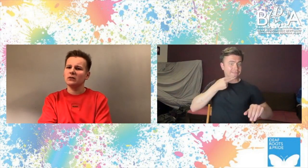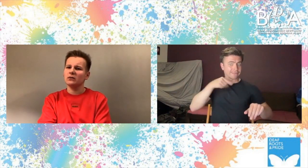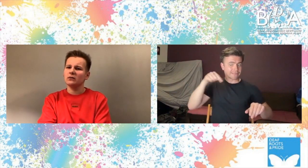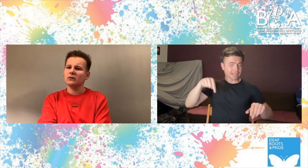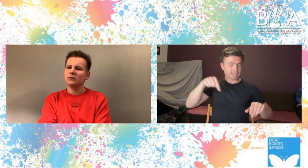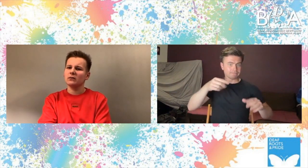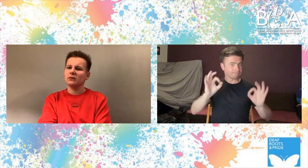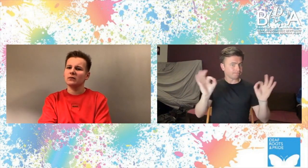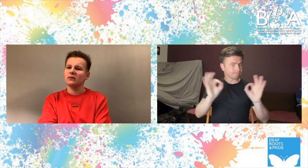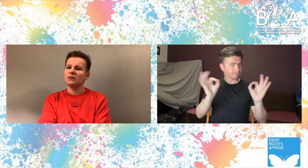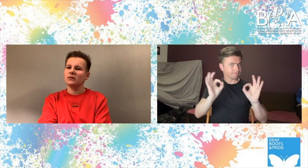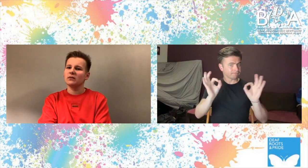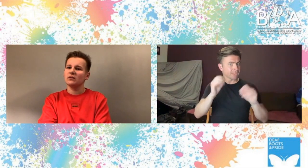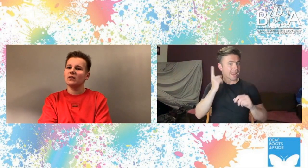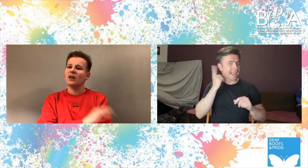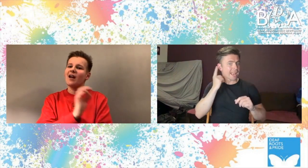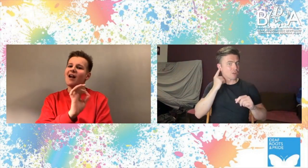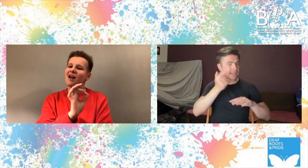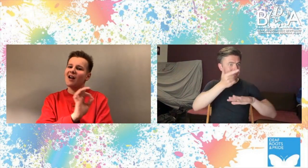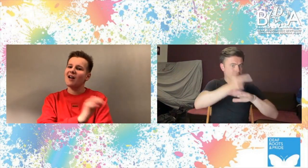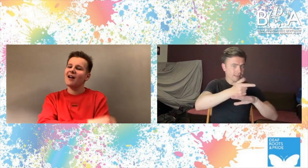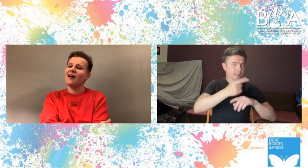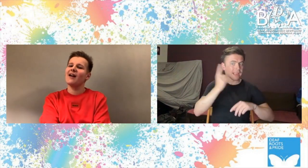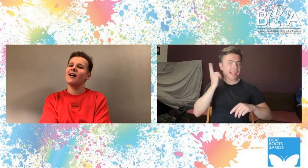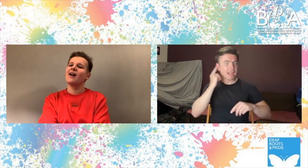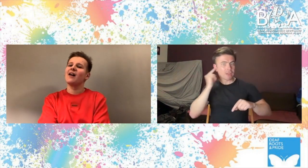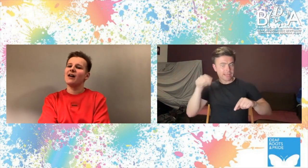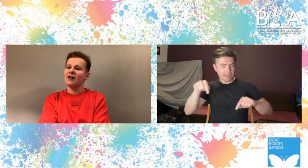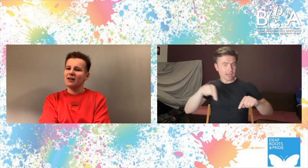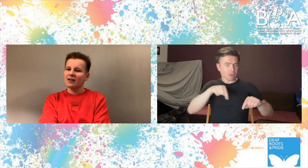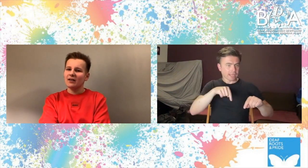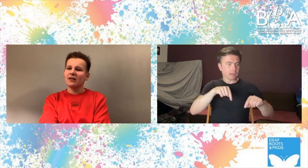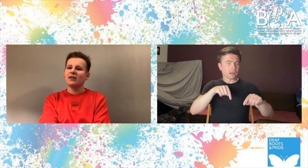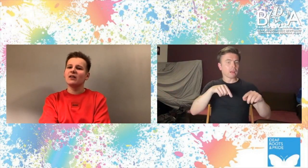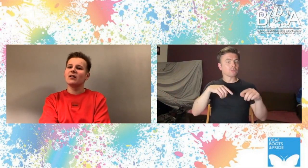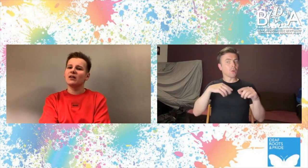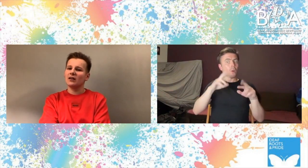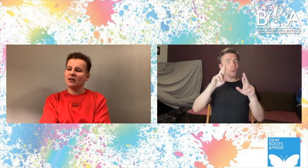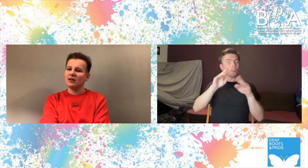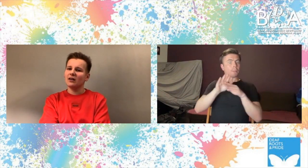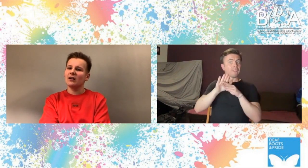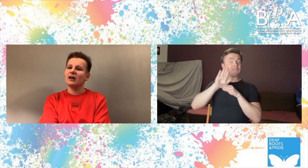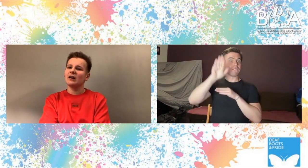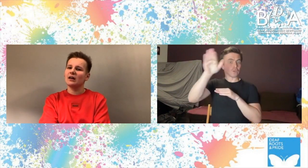Deaf people in the crew. All the crew were hearing. What I would like to see